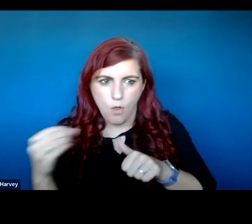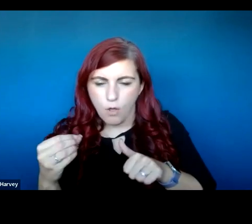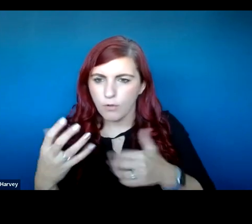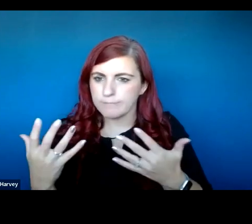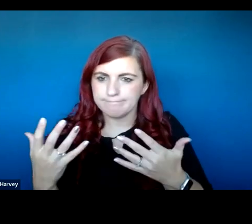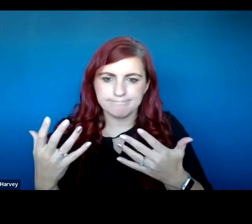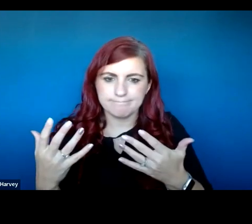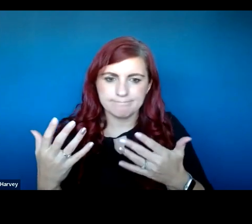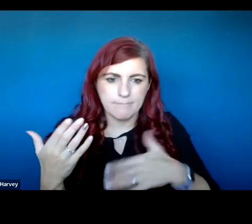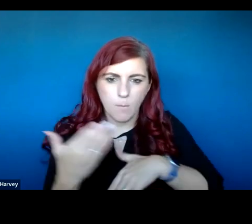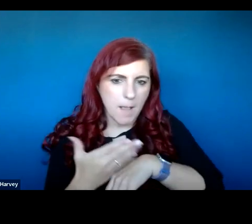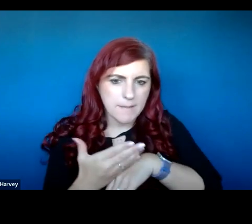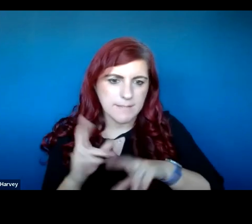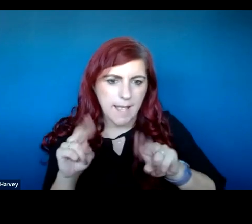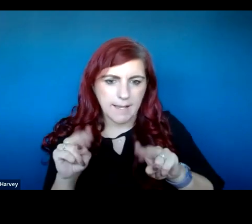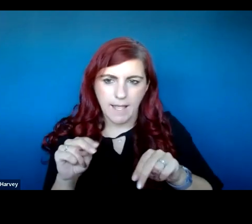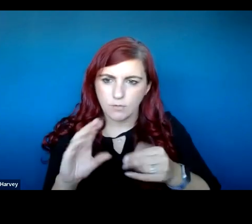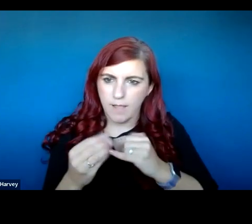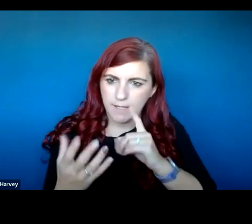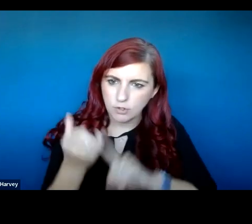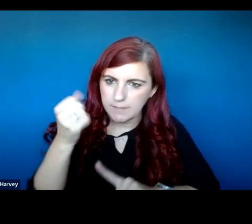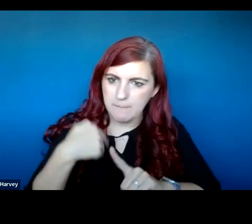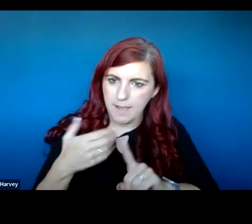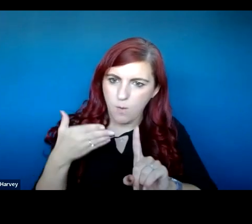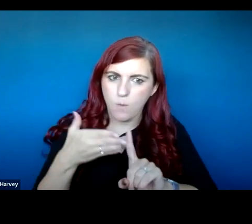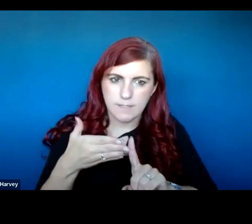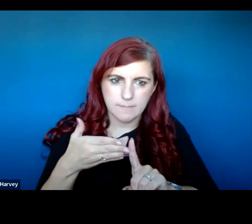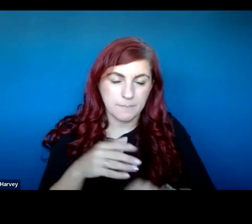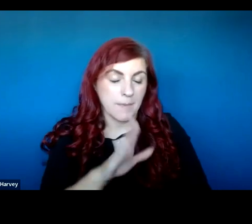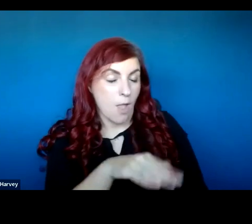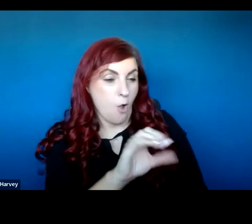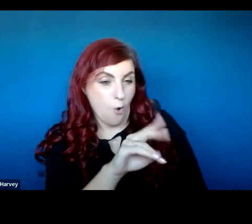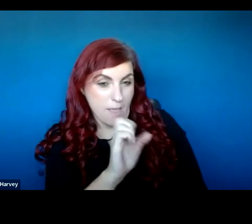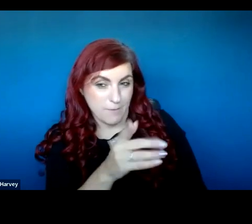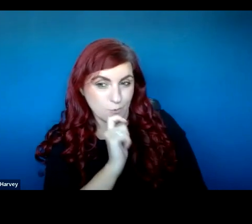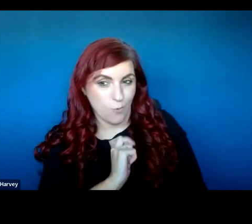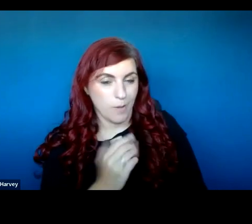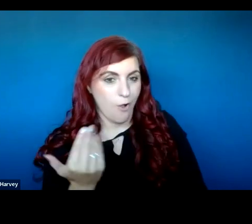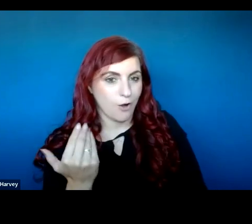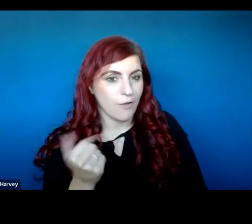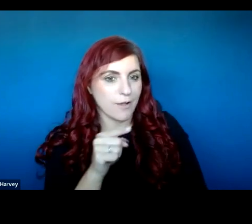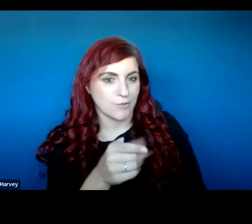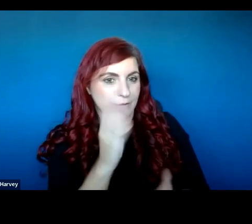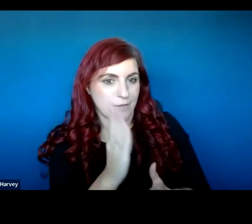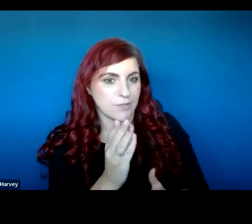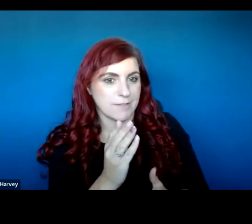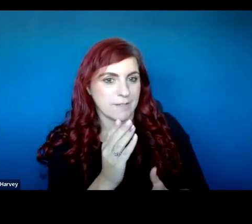I can achieve my goals. Orla actually told me before the event that she had gone for an audition for a